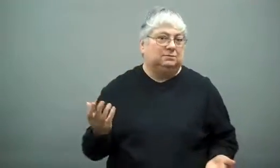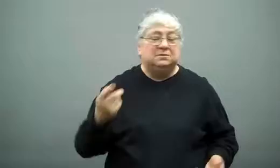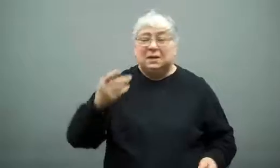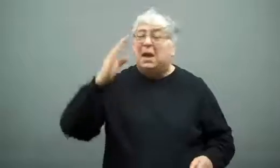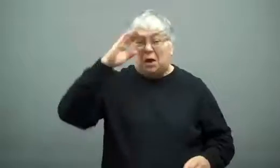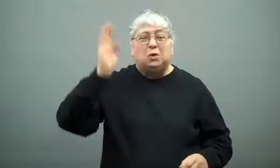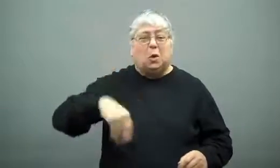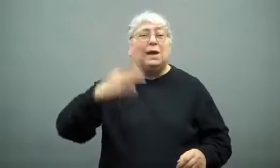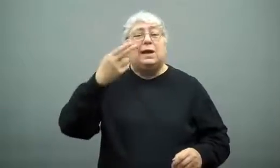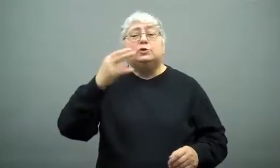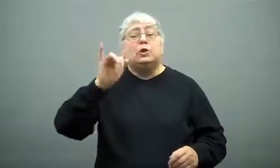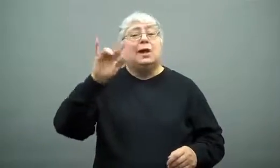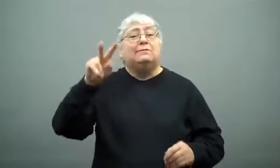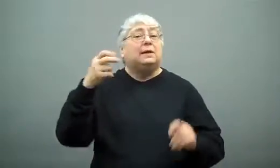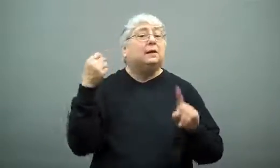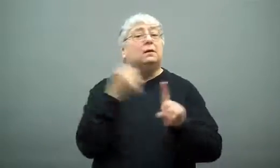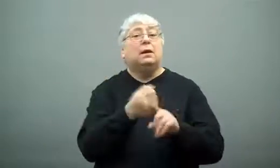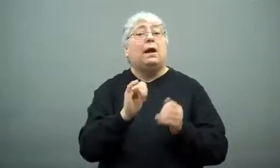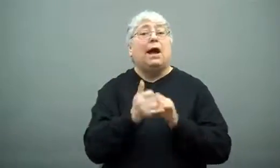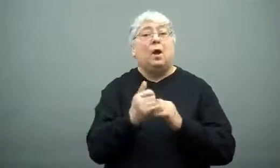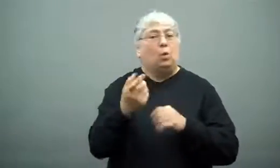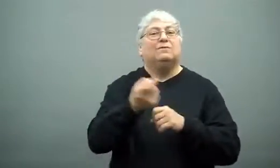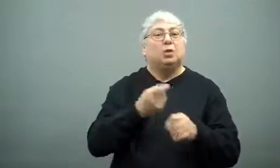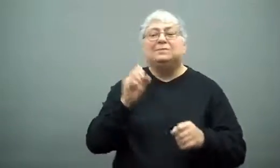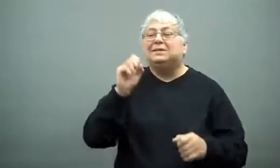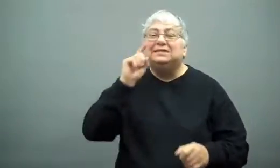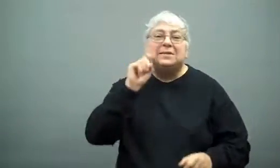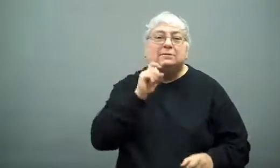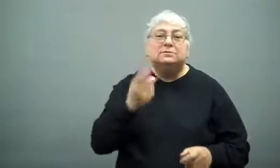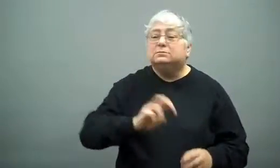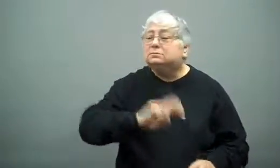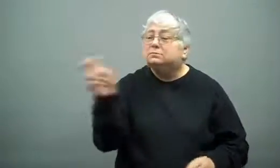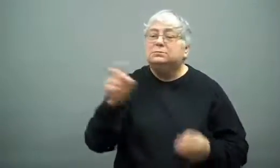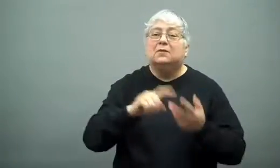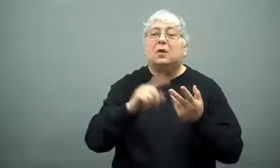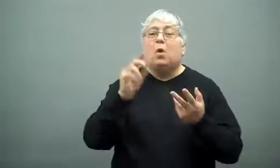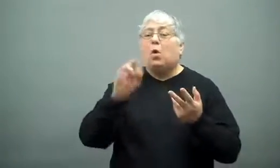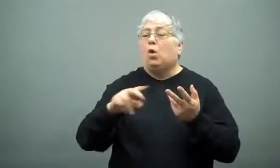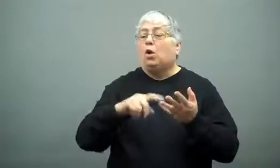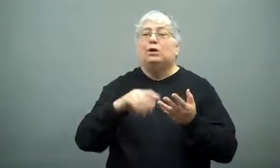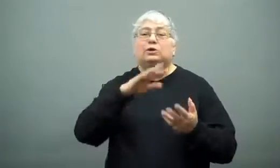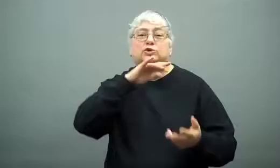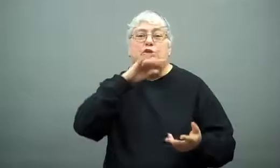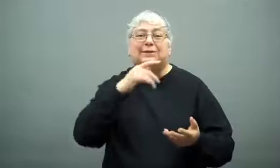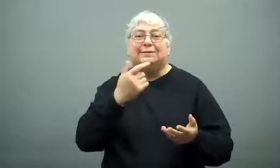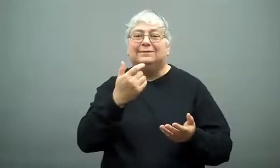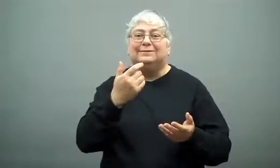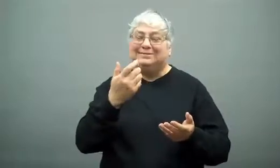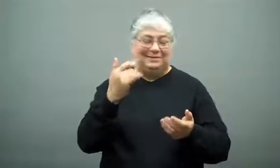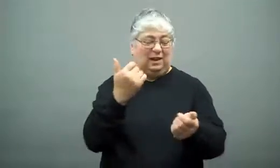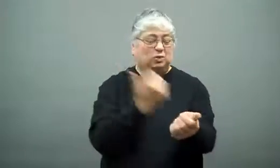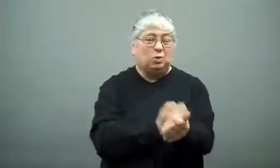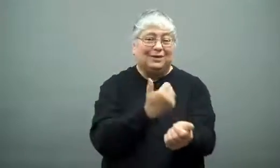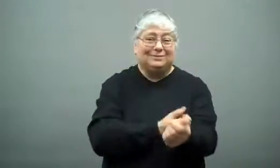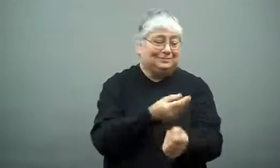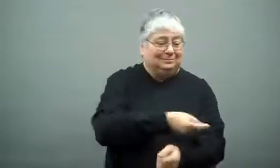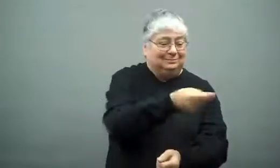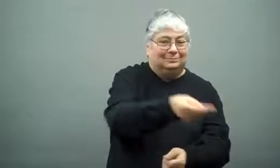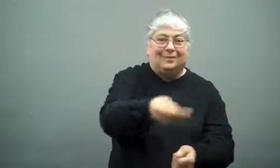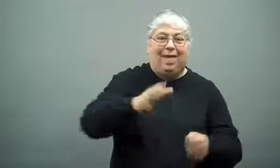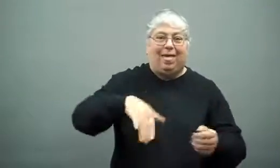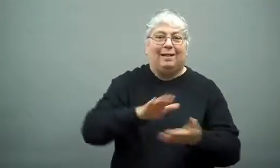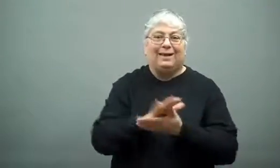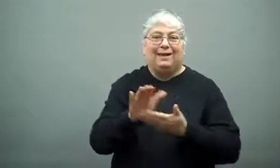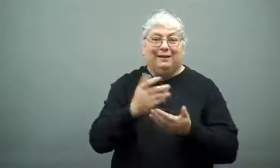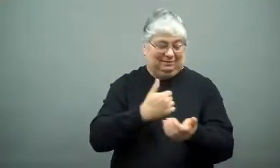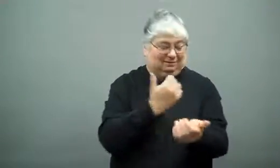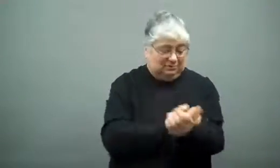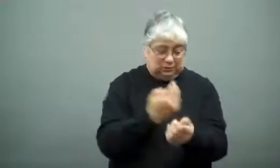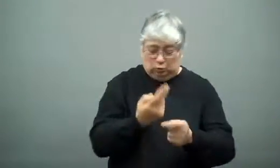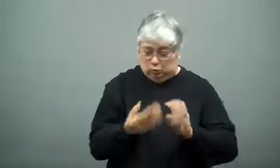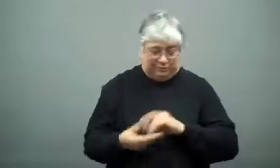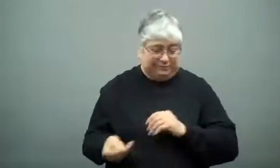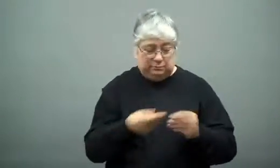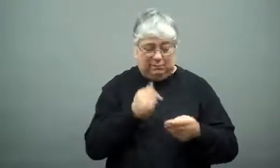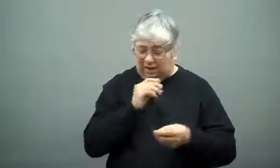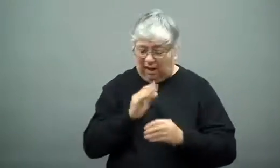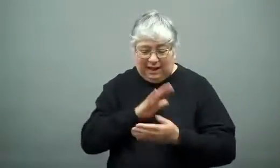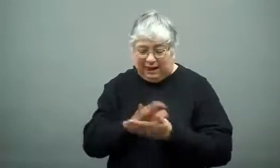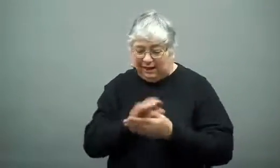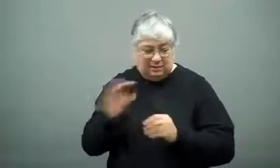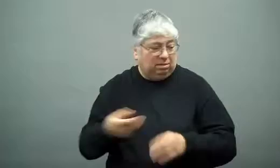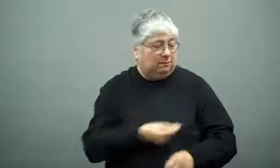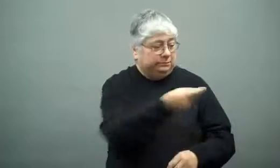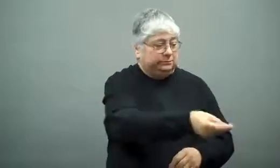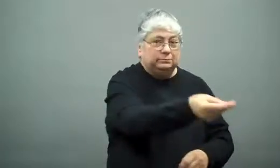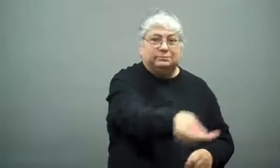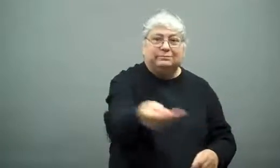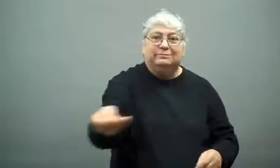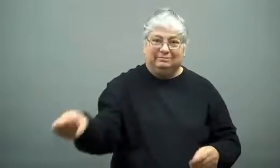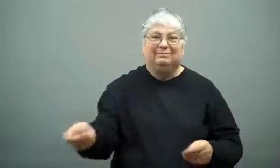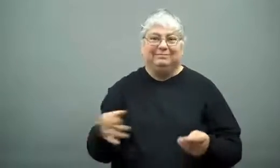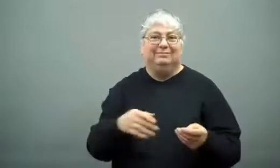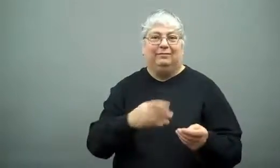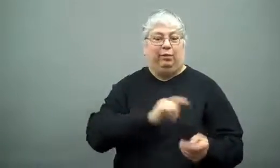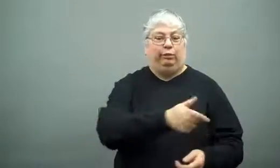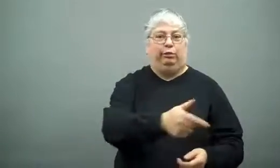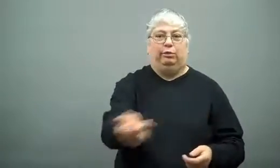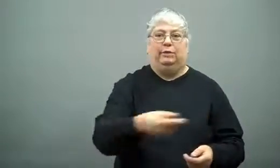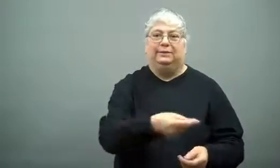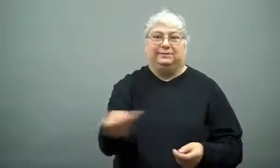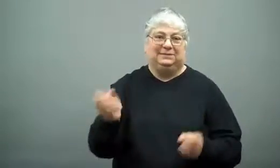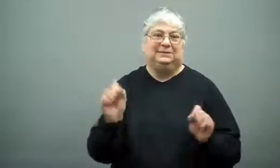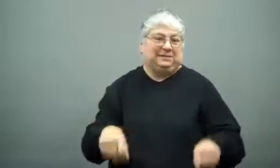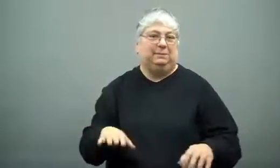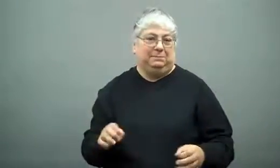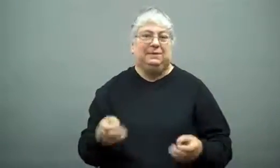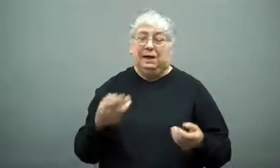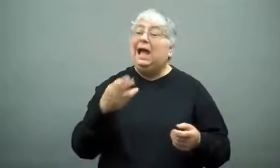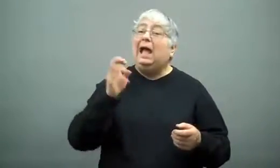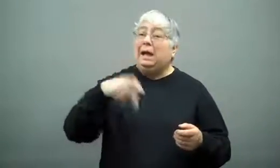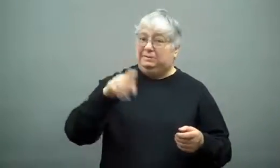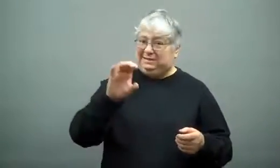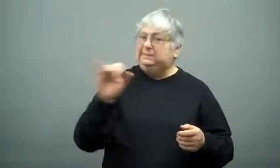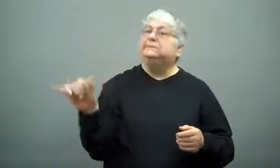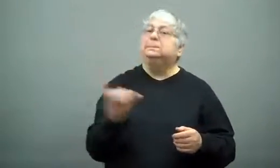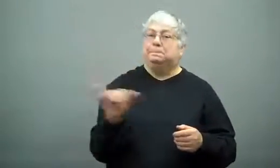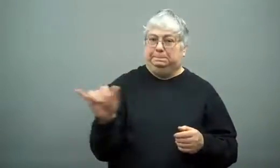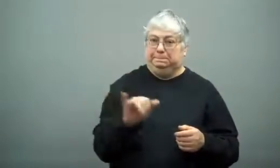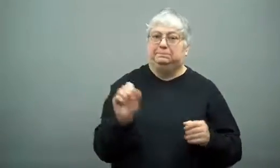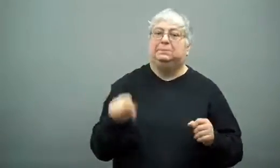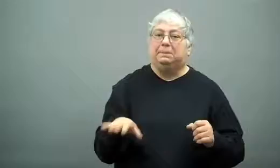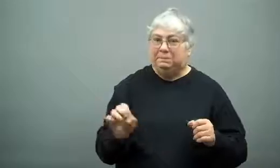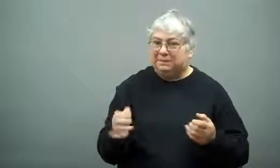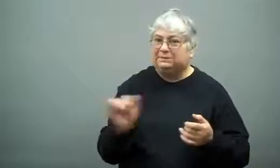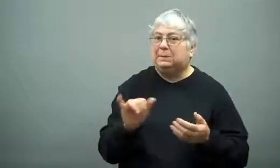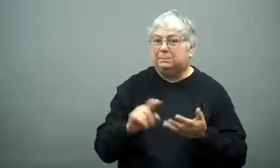HIV is spread by unprotected sex and by sharing dirty needles.